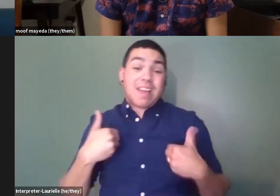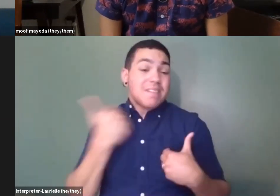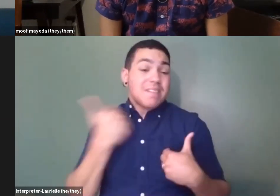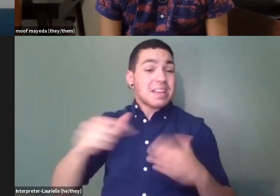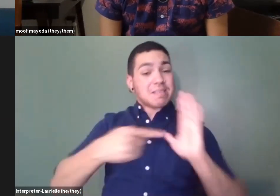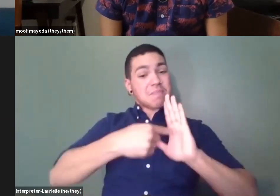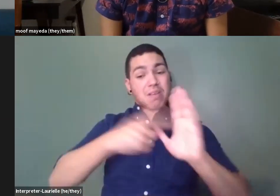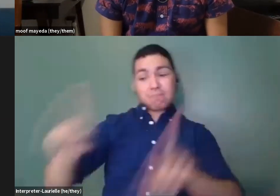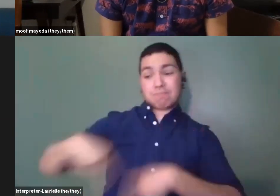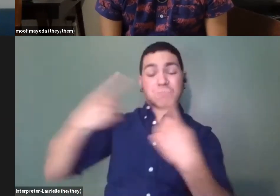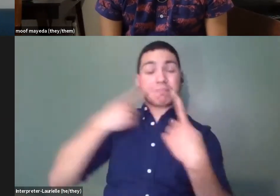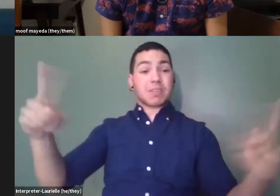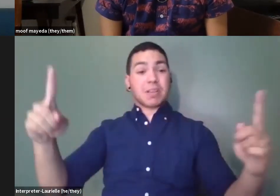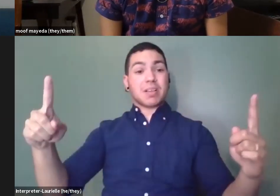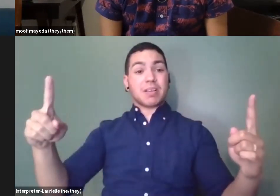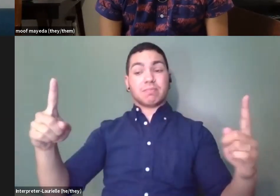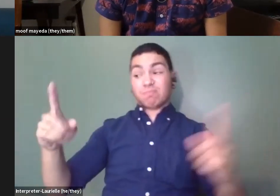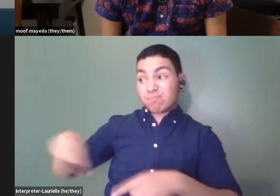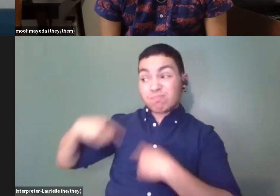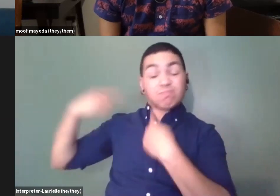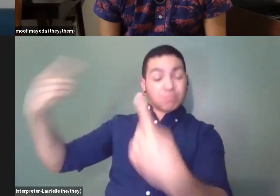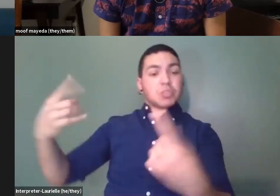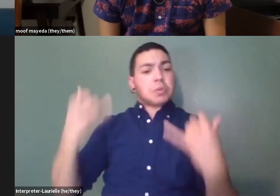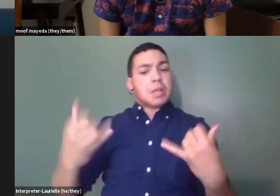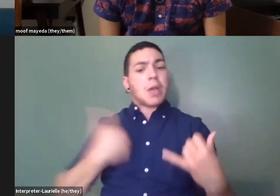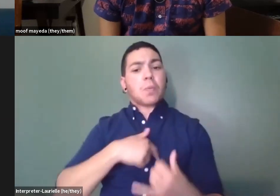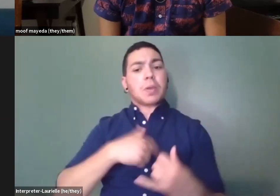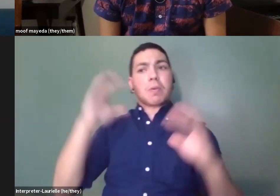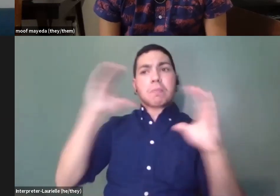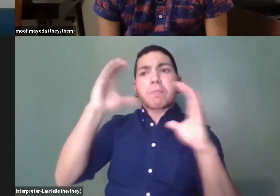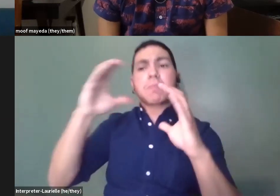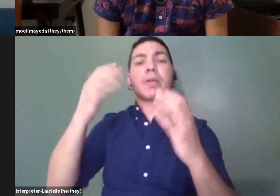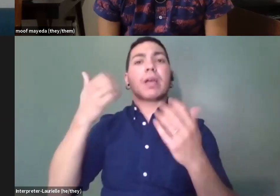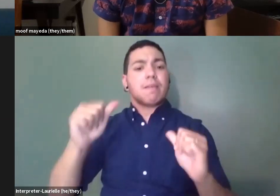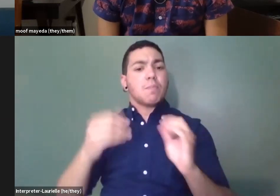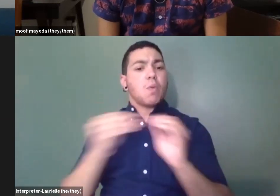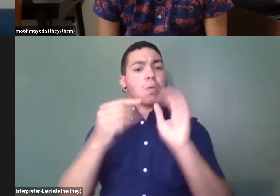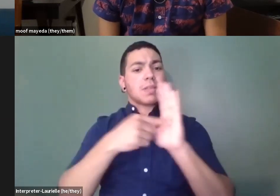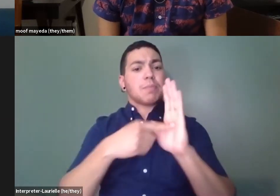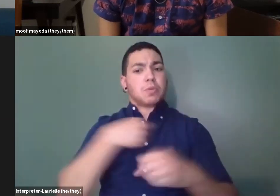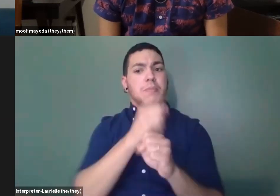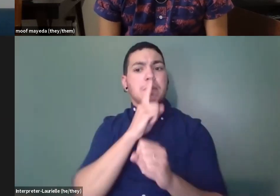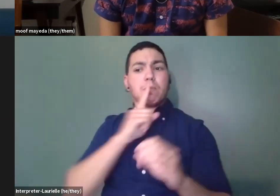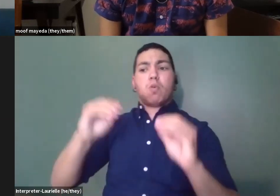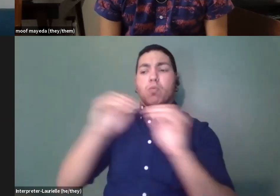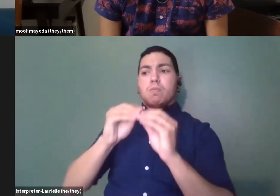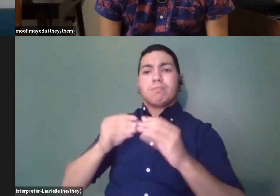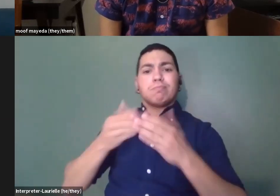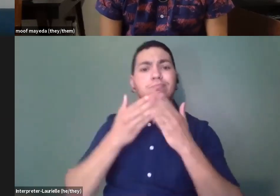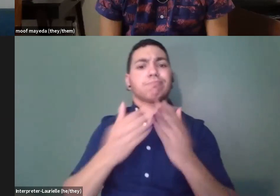All right.